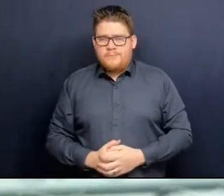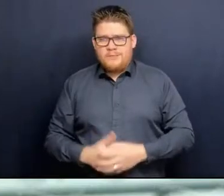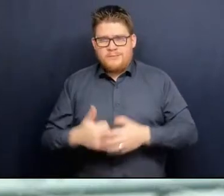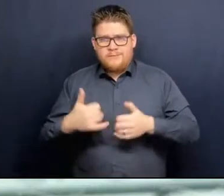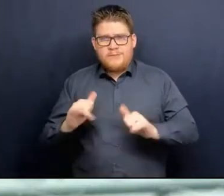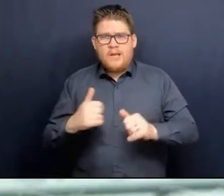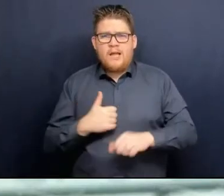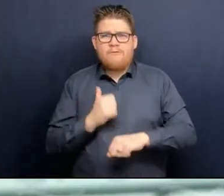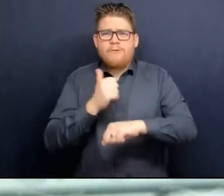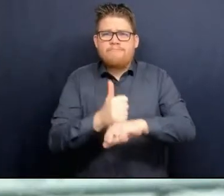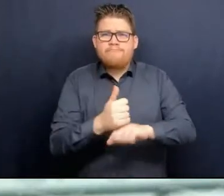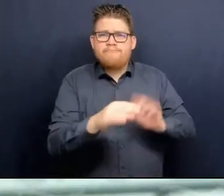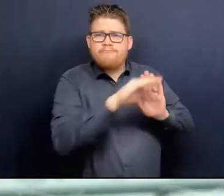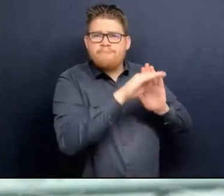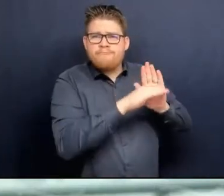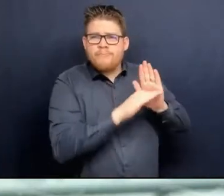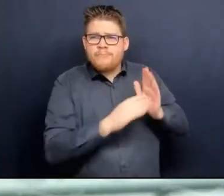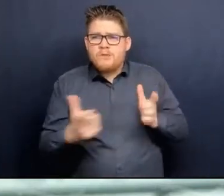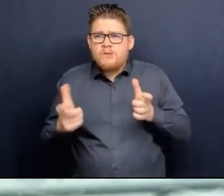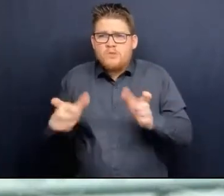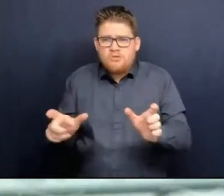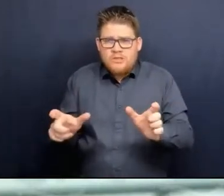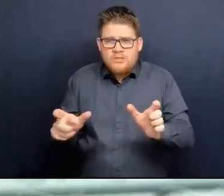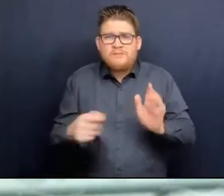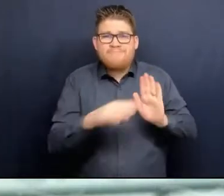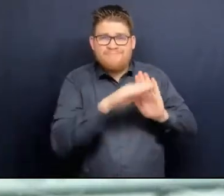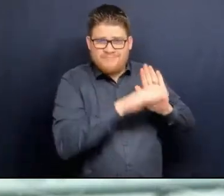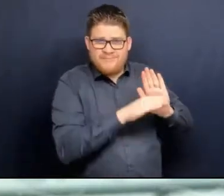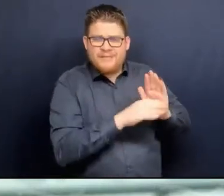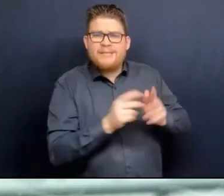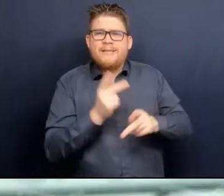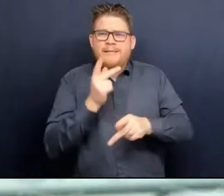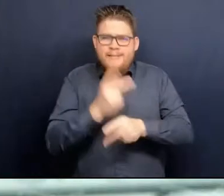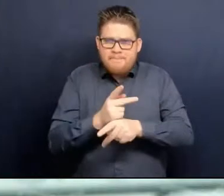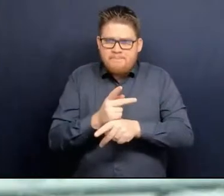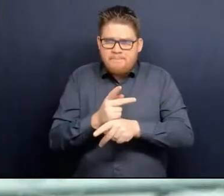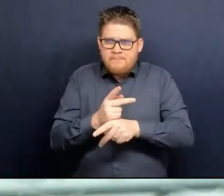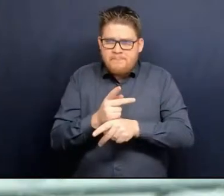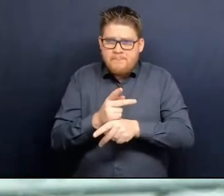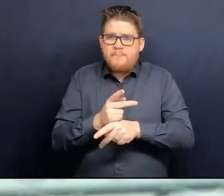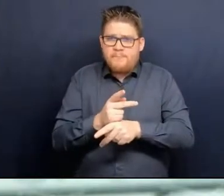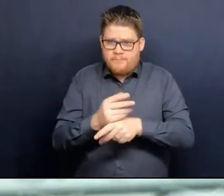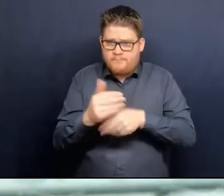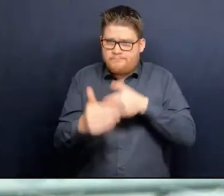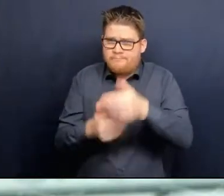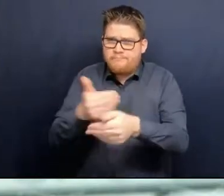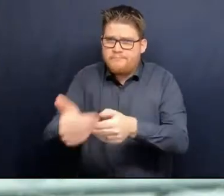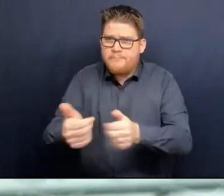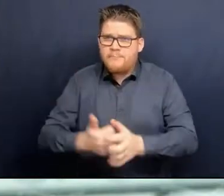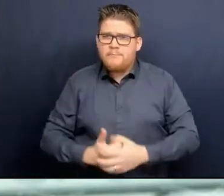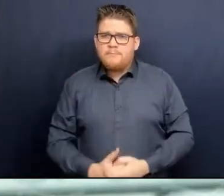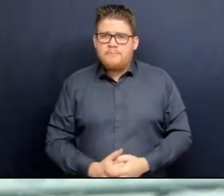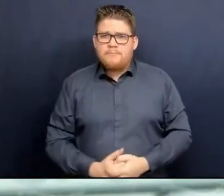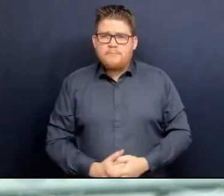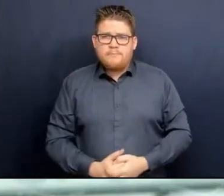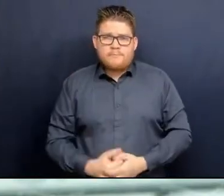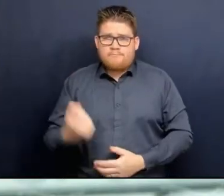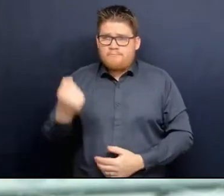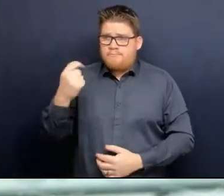necessary part of our strategy for now. As we move into March